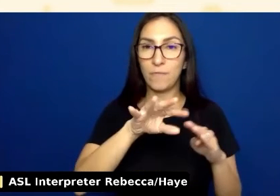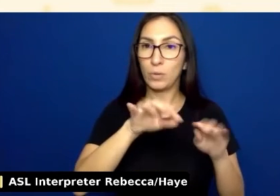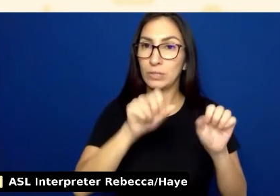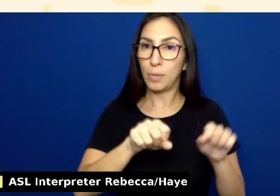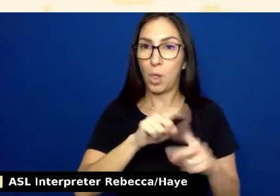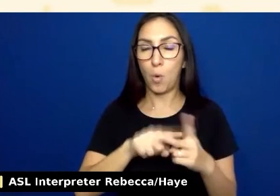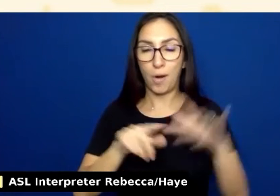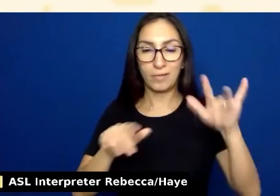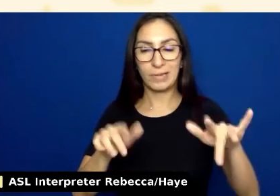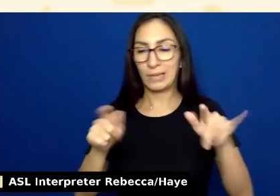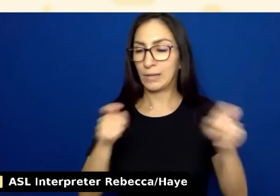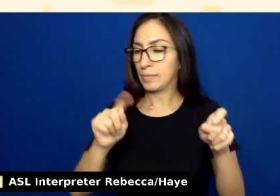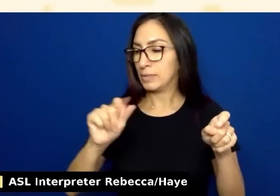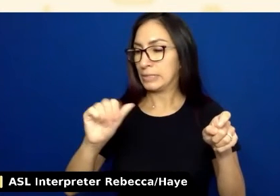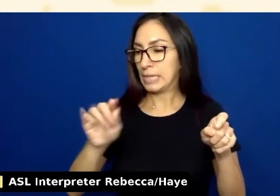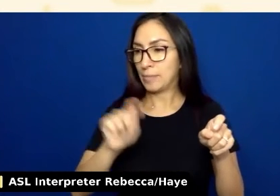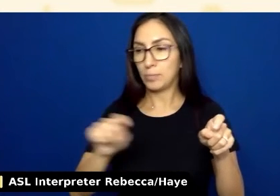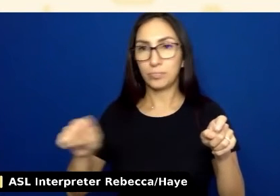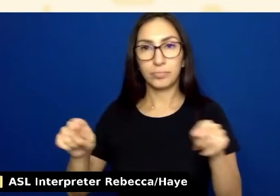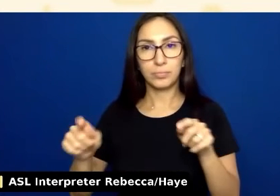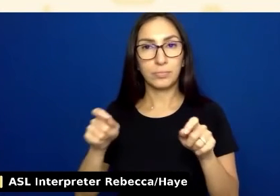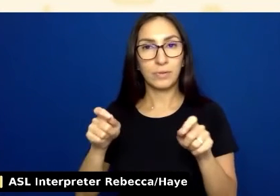your focus indicator will end up in a hidden space